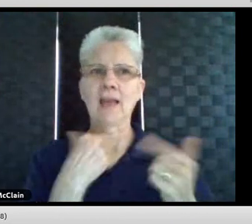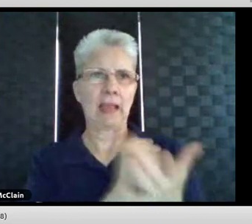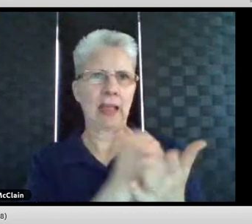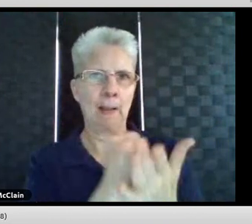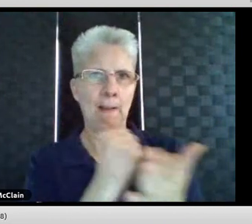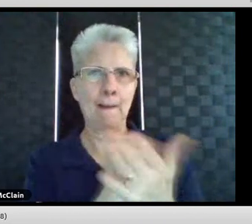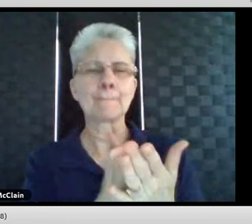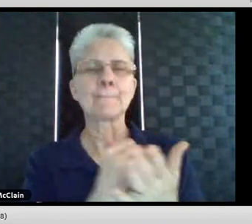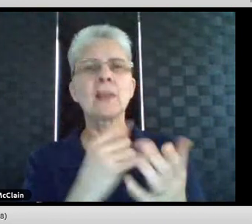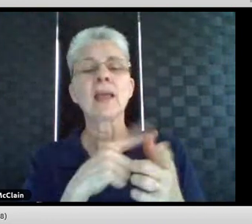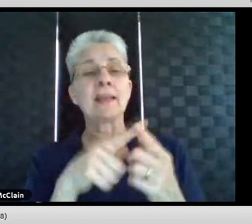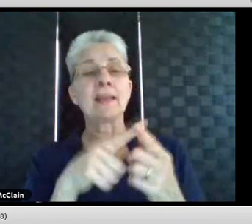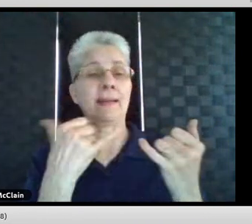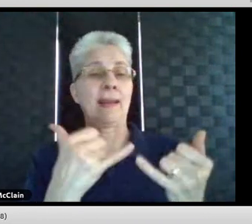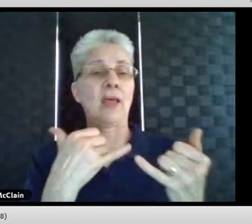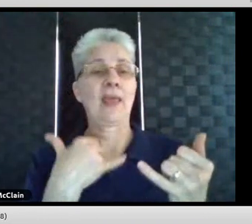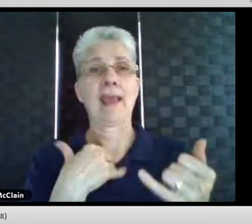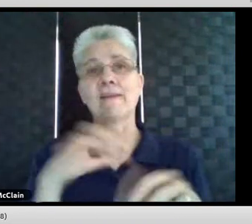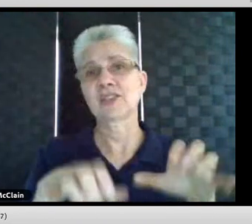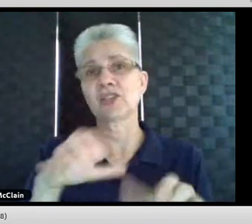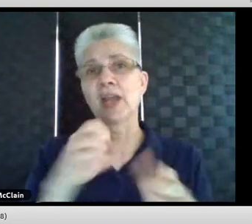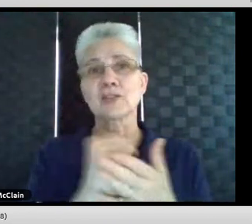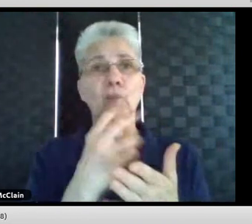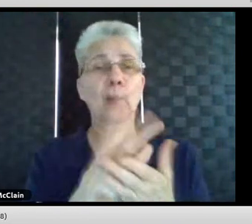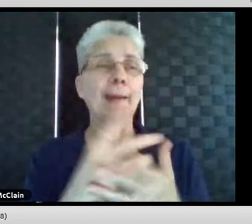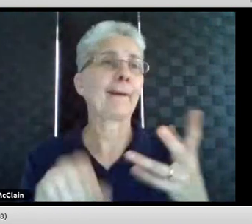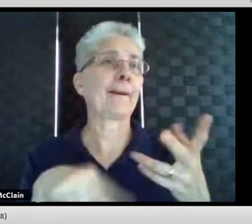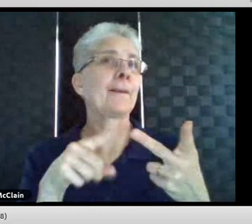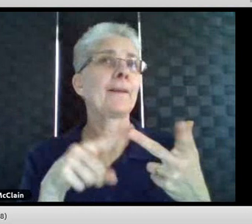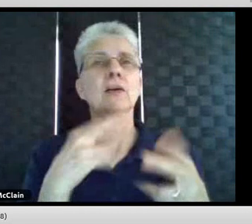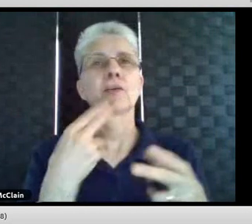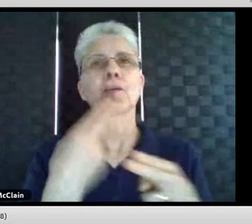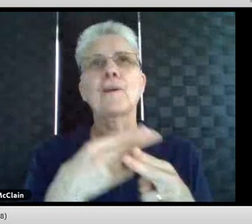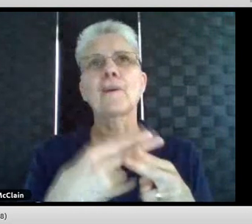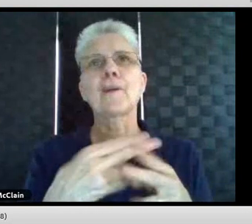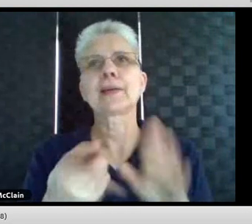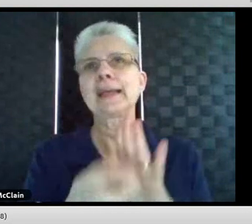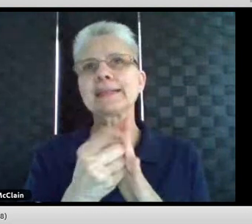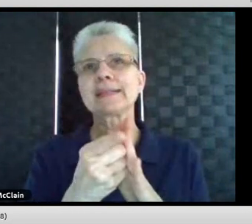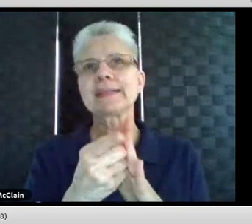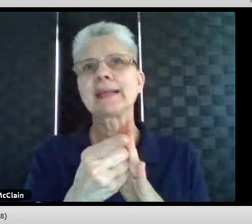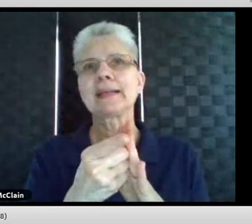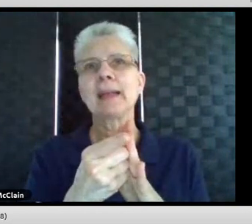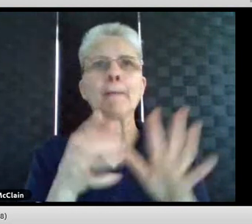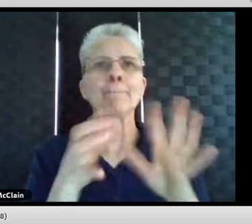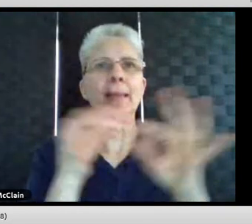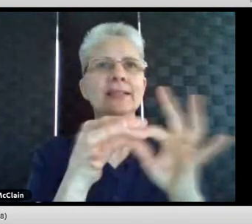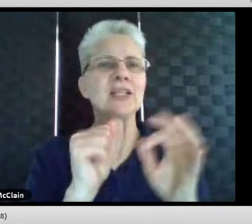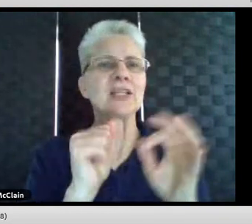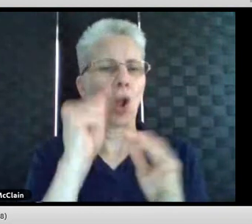and then now they have, you know, chat software. It's called instant messaging, all those things,